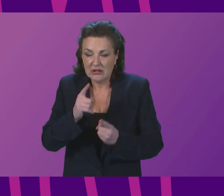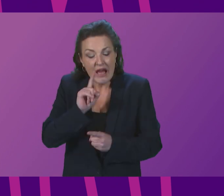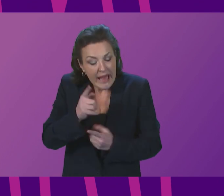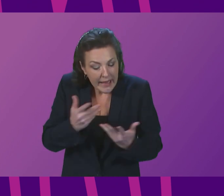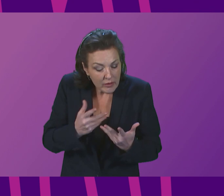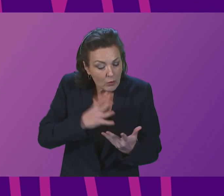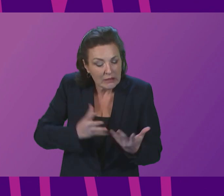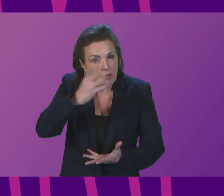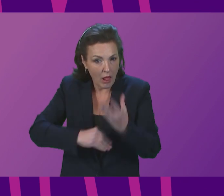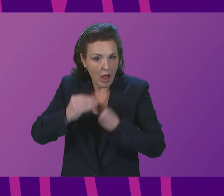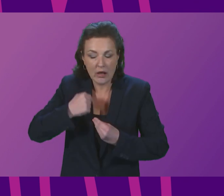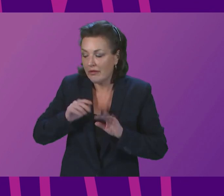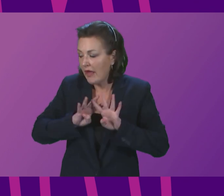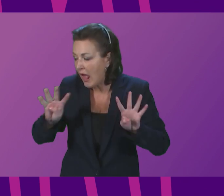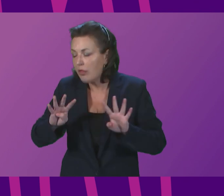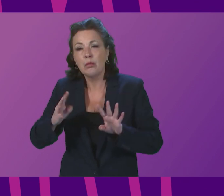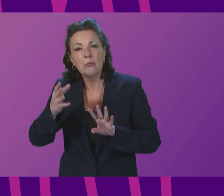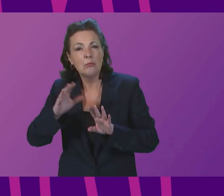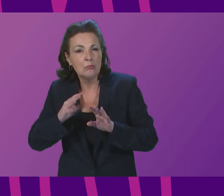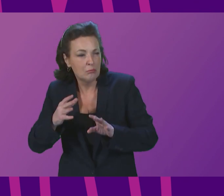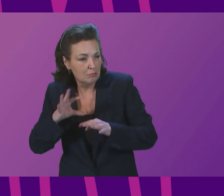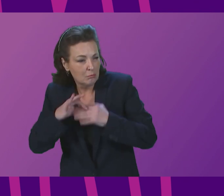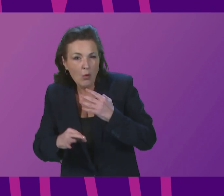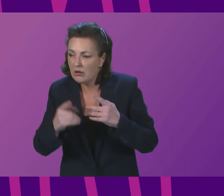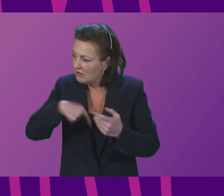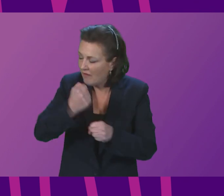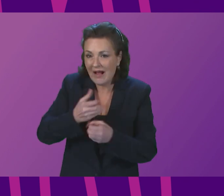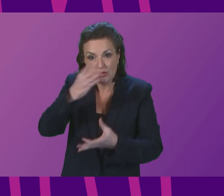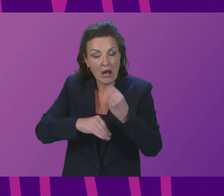I am not aware of the detail of the case reported in The Courier today.